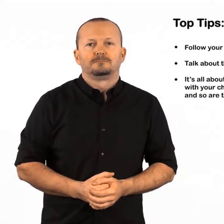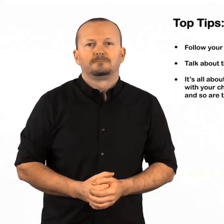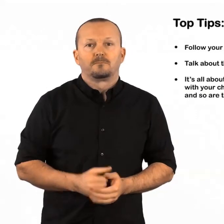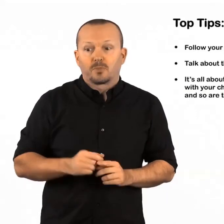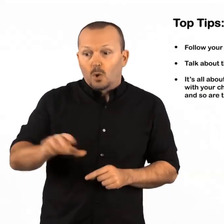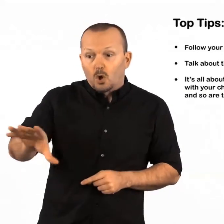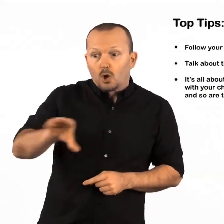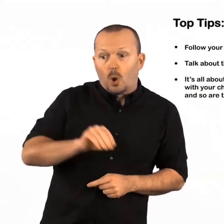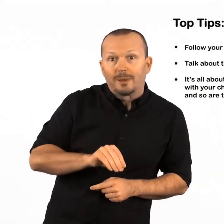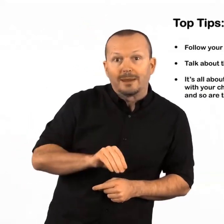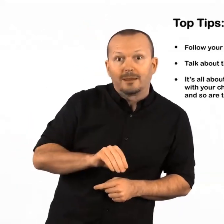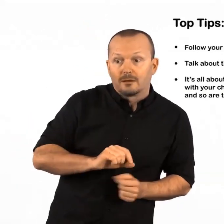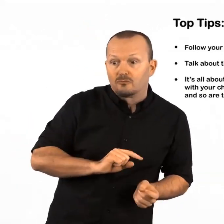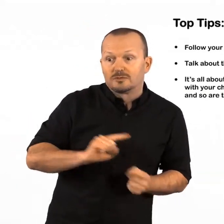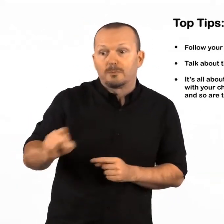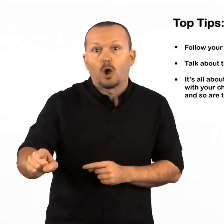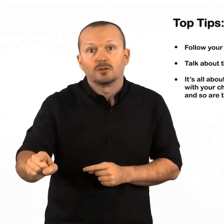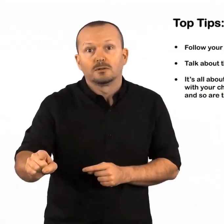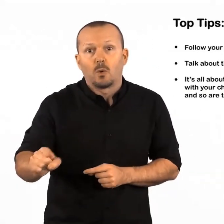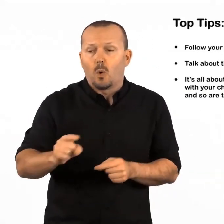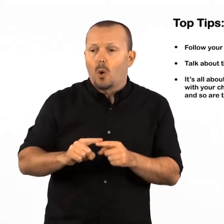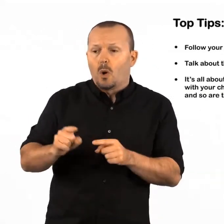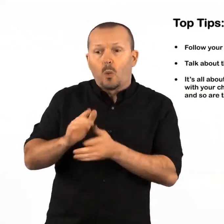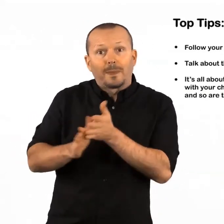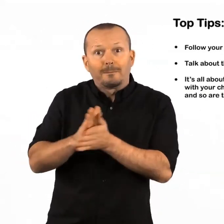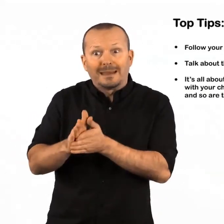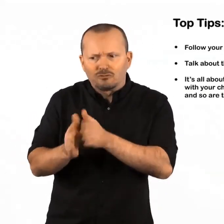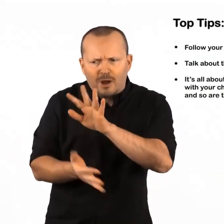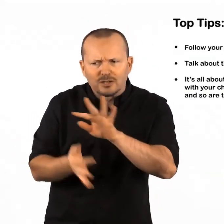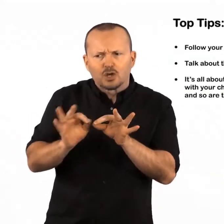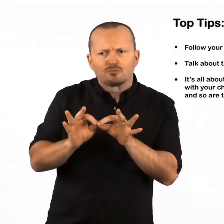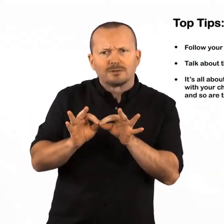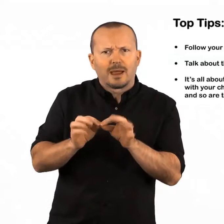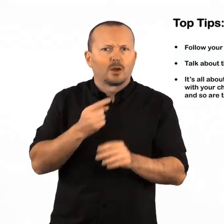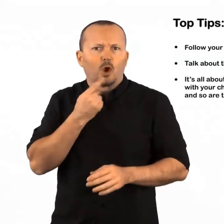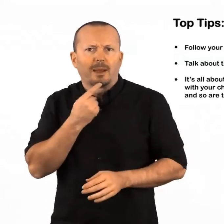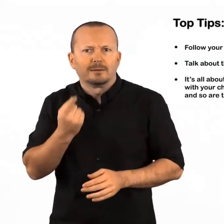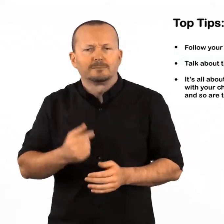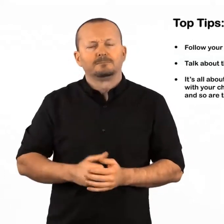Imitate, interpret, comment